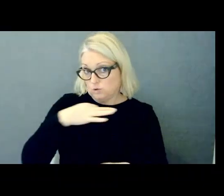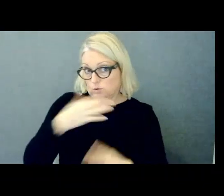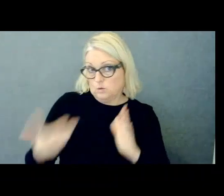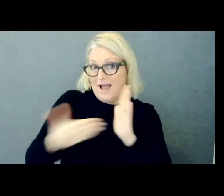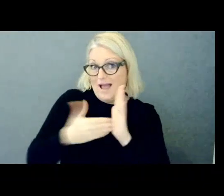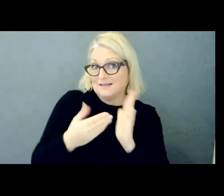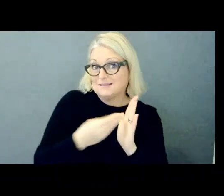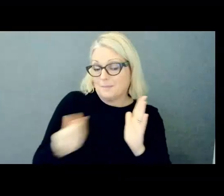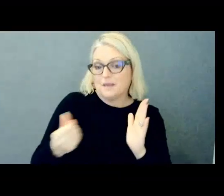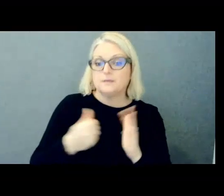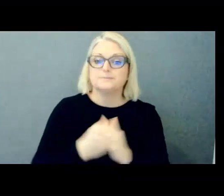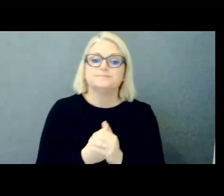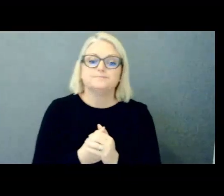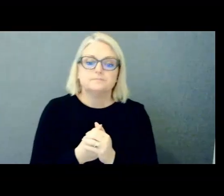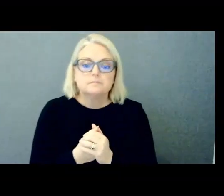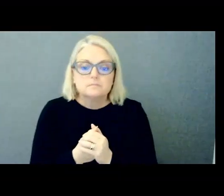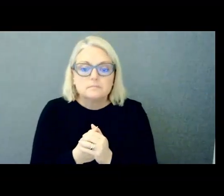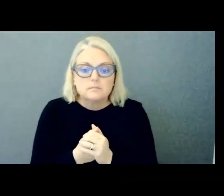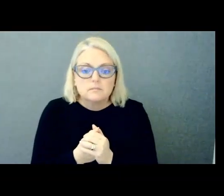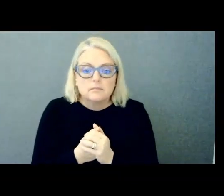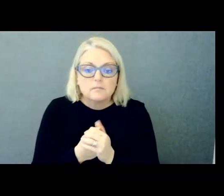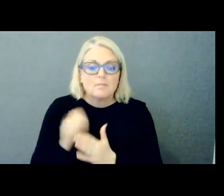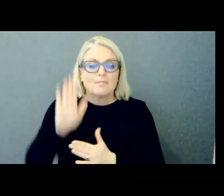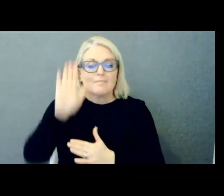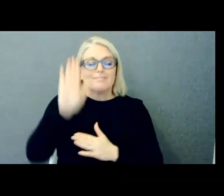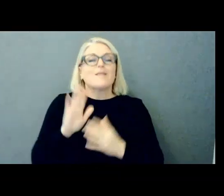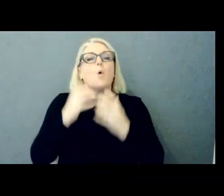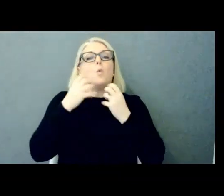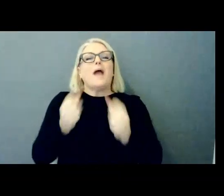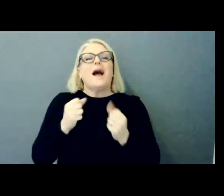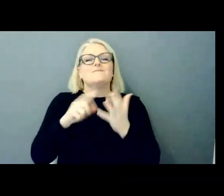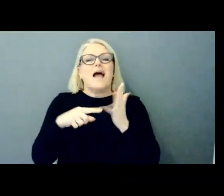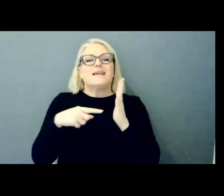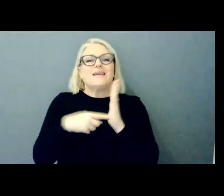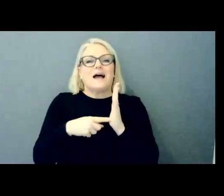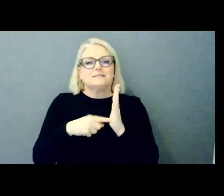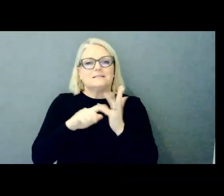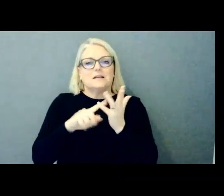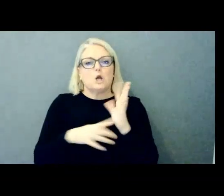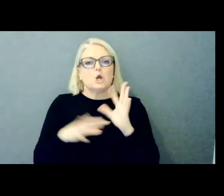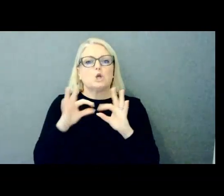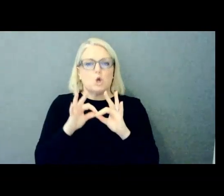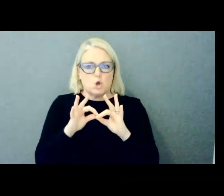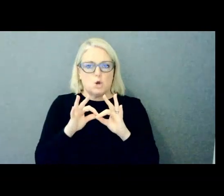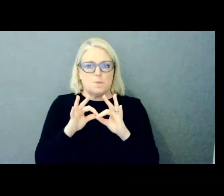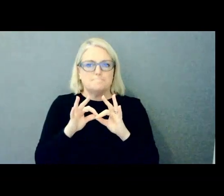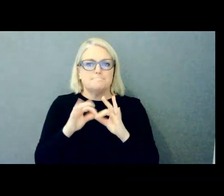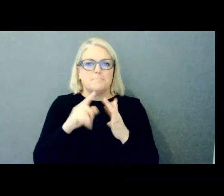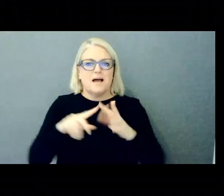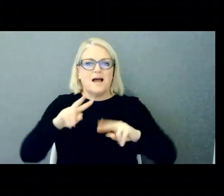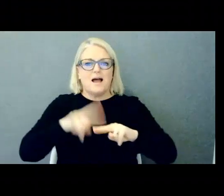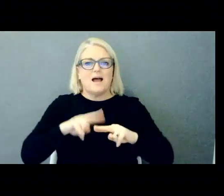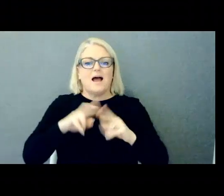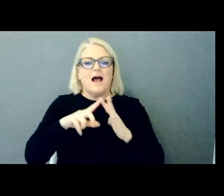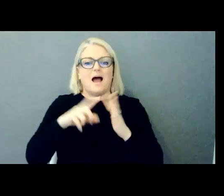there's this thing called the cut curb effect, which is basically what happens when we get to the curb, where there's the trapped light,